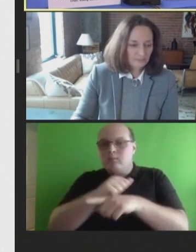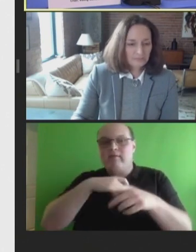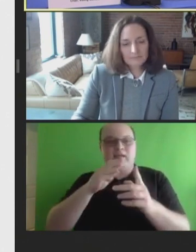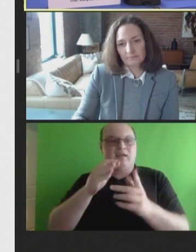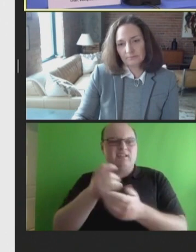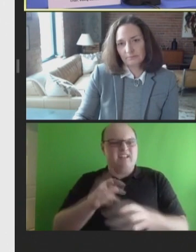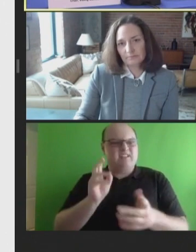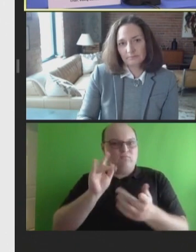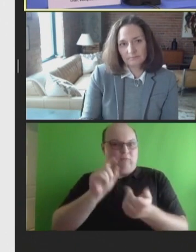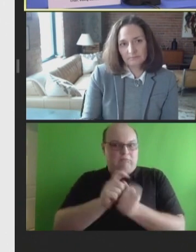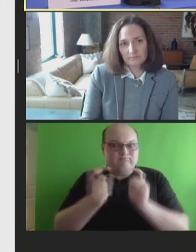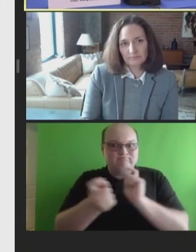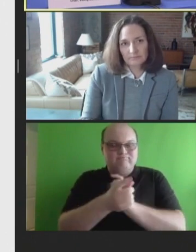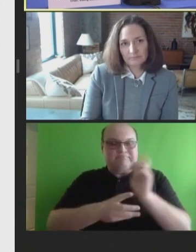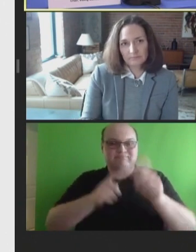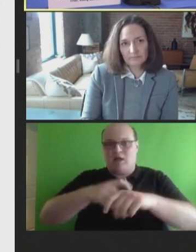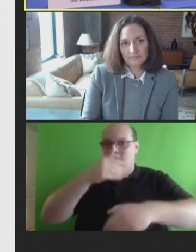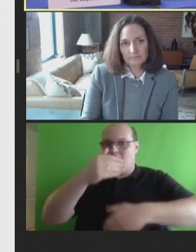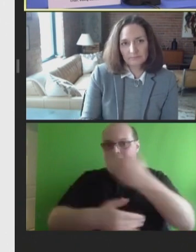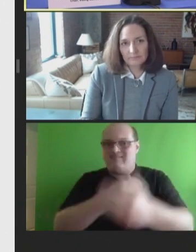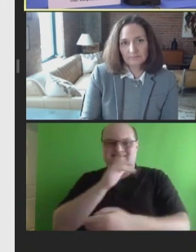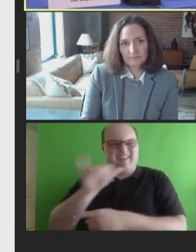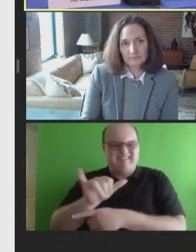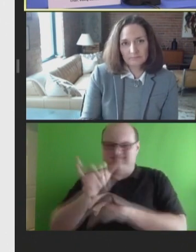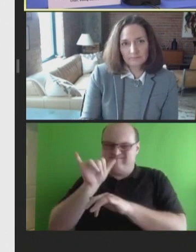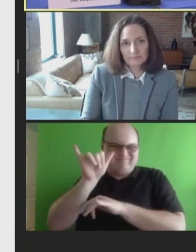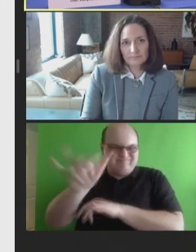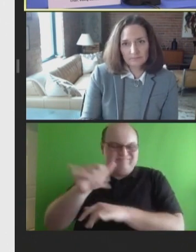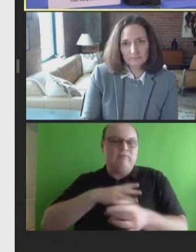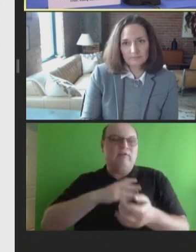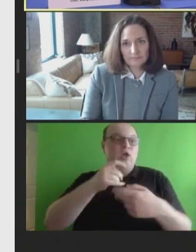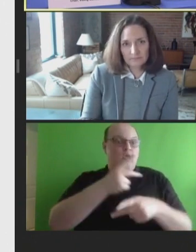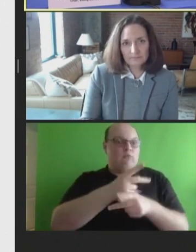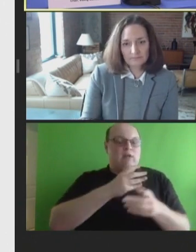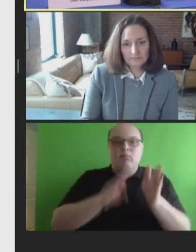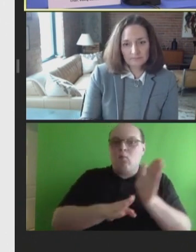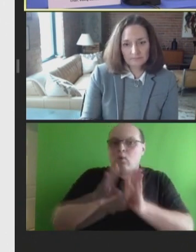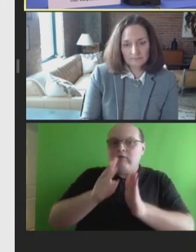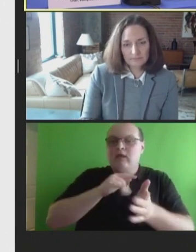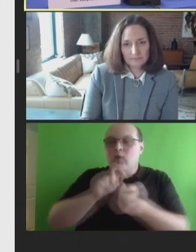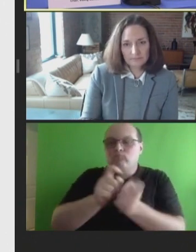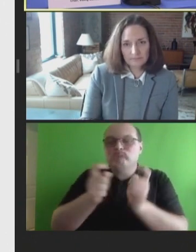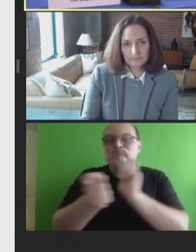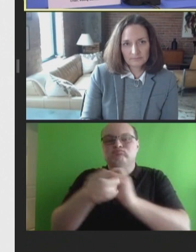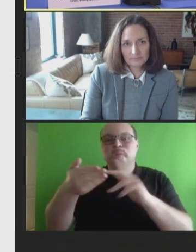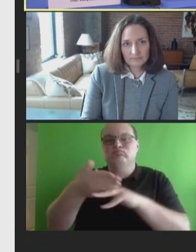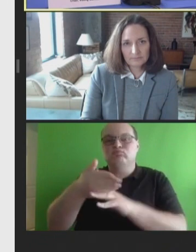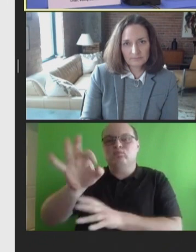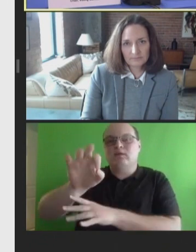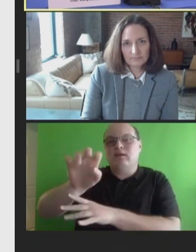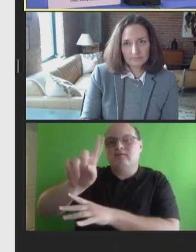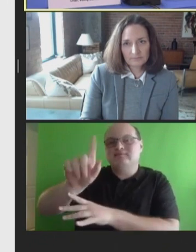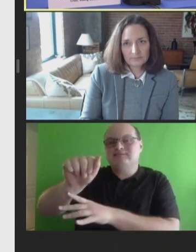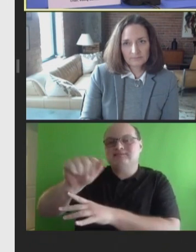going to evolve as these products get further along through the FDA process and available.